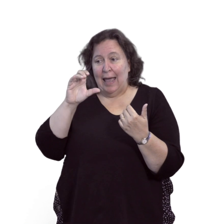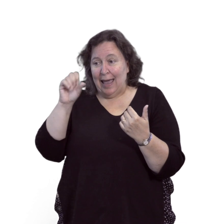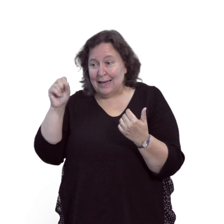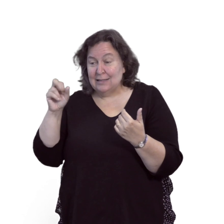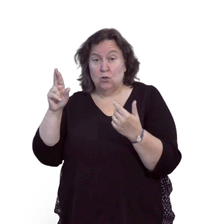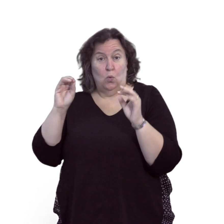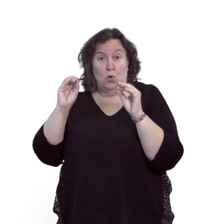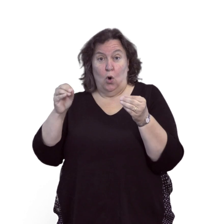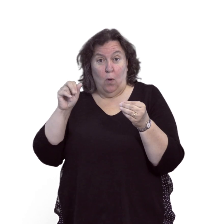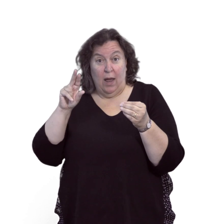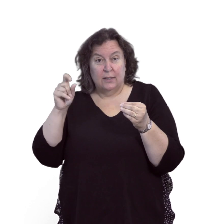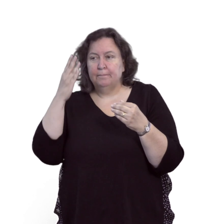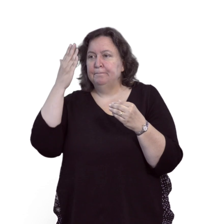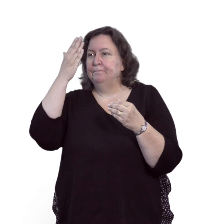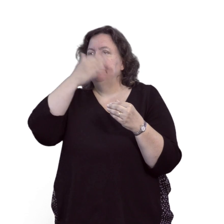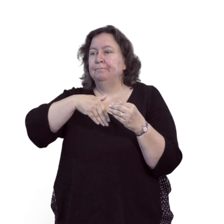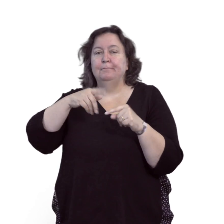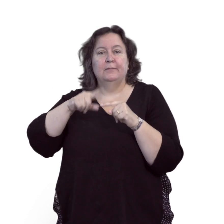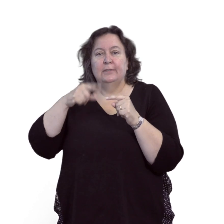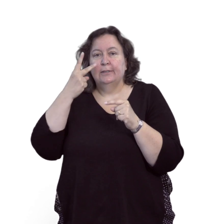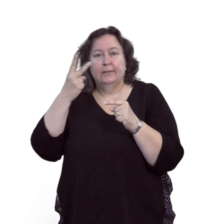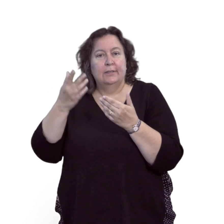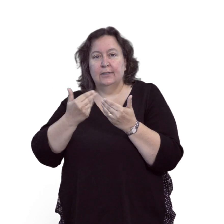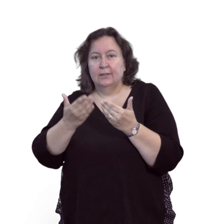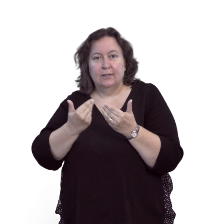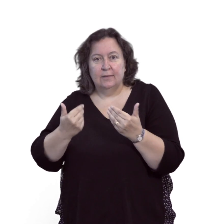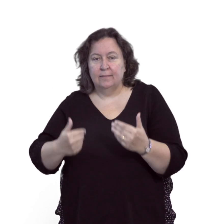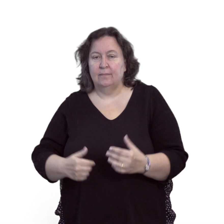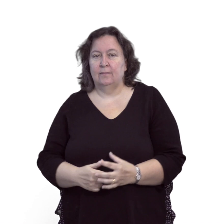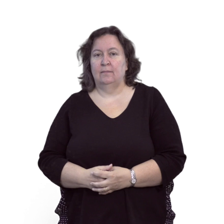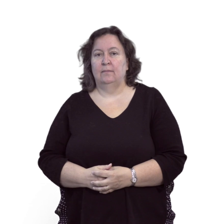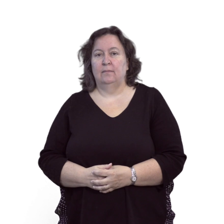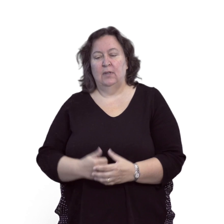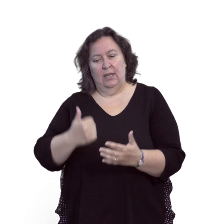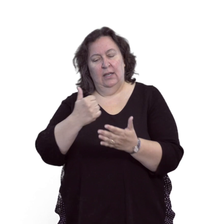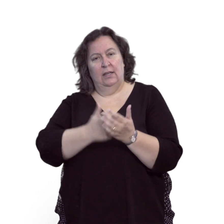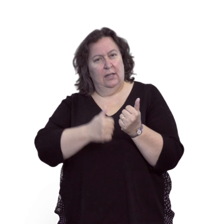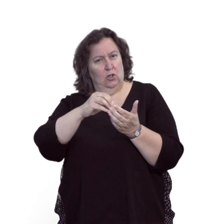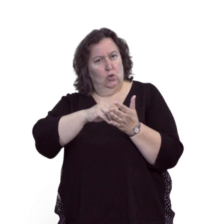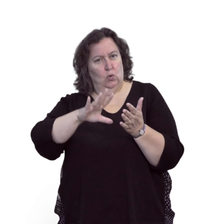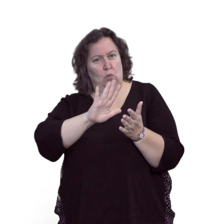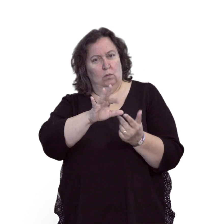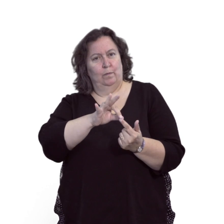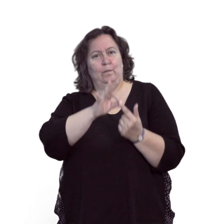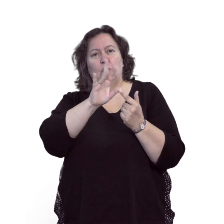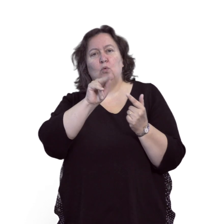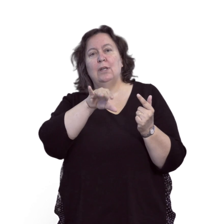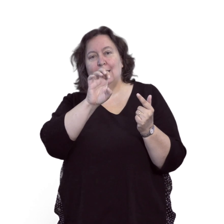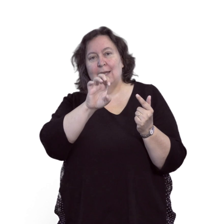that can be seen. Each student is unique. Each student is an individual.